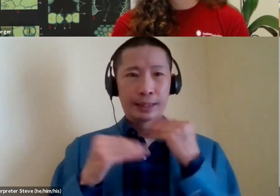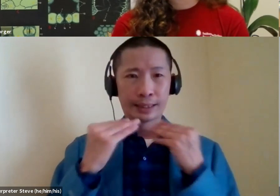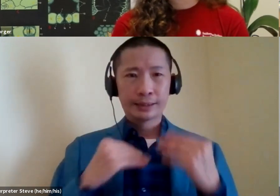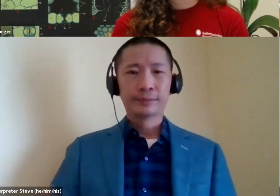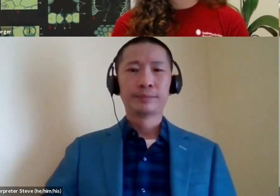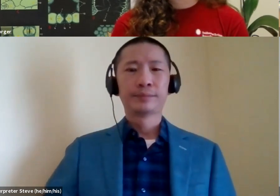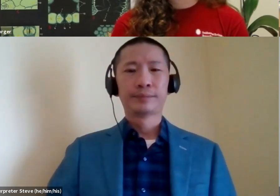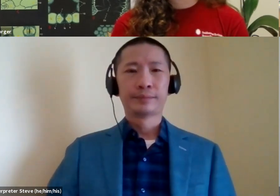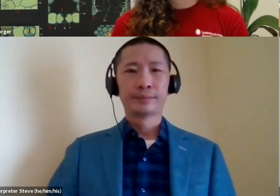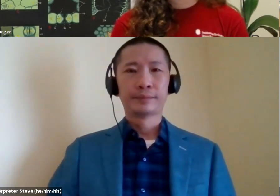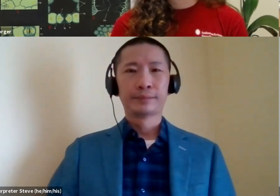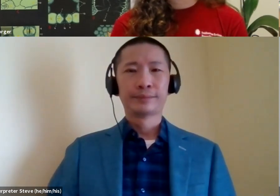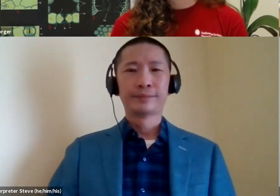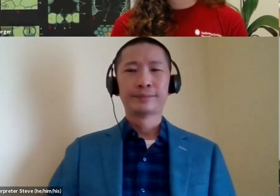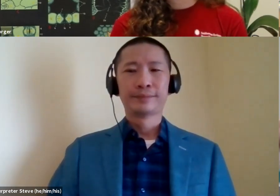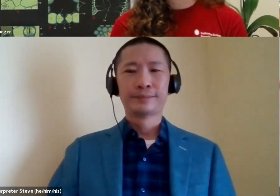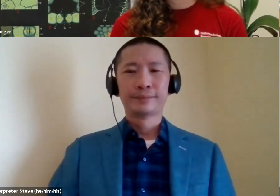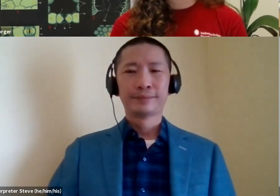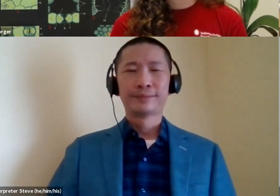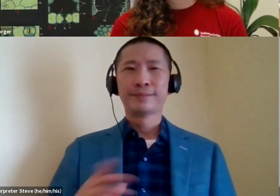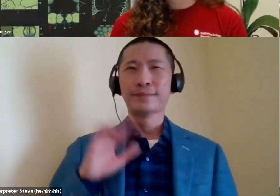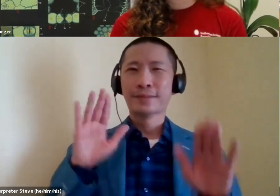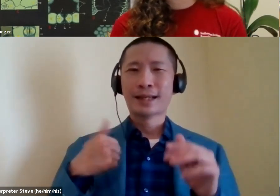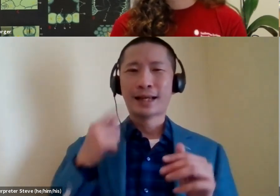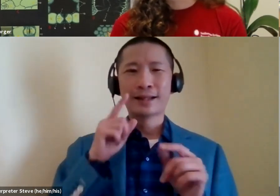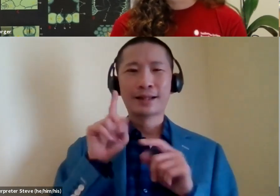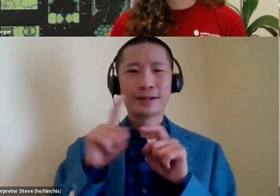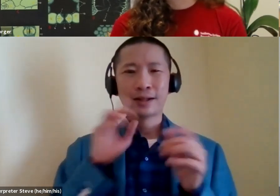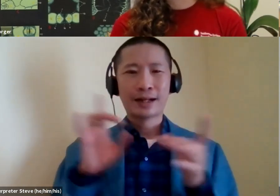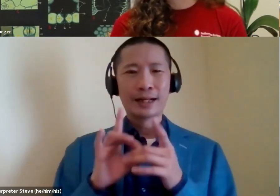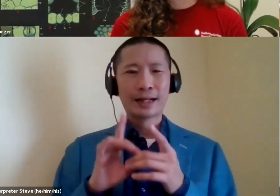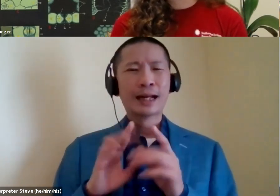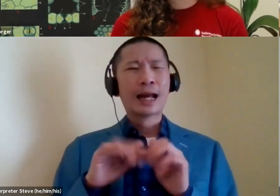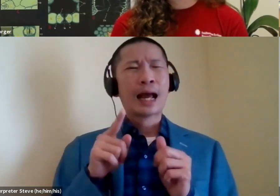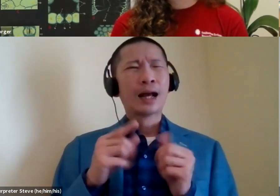Johanna (she/her) - AACPL: All right, and this is so great, because I feel like the questions are really connected, the next one, is how do plants evolve?